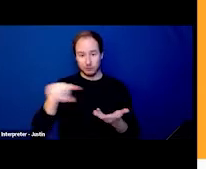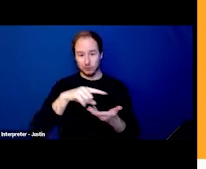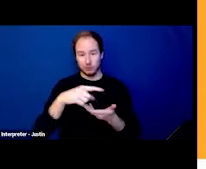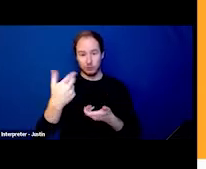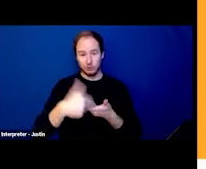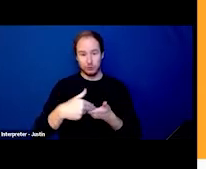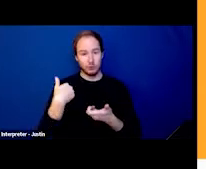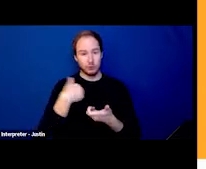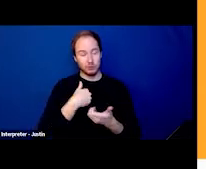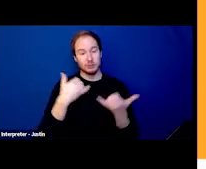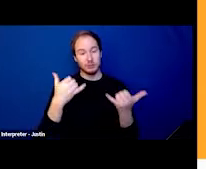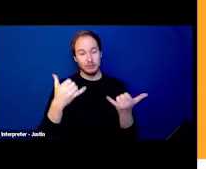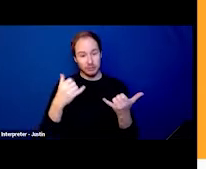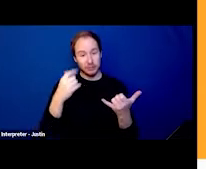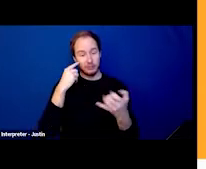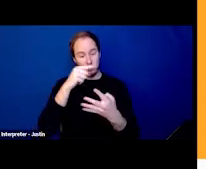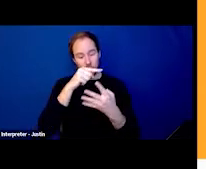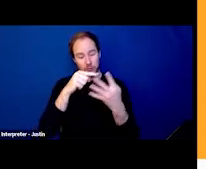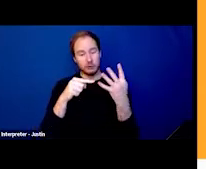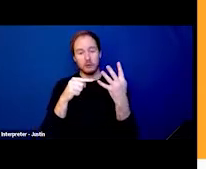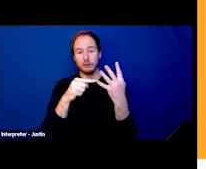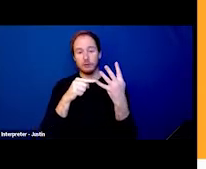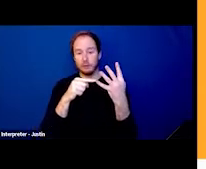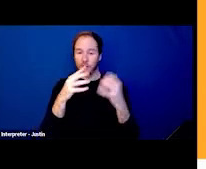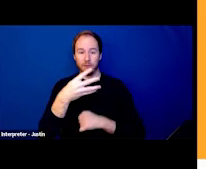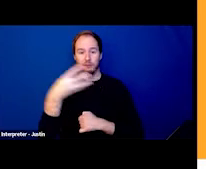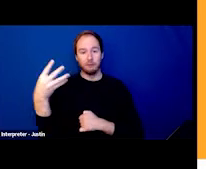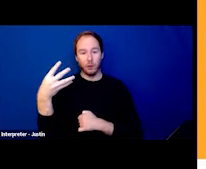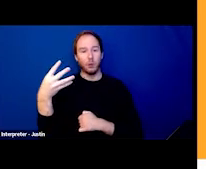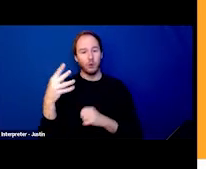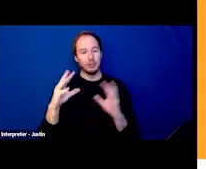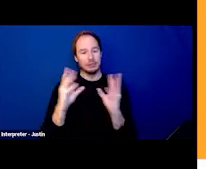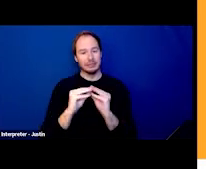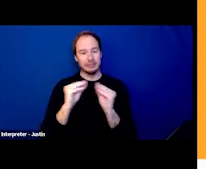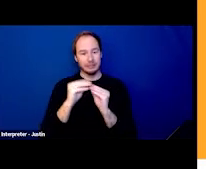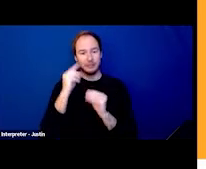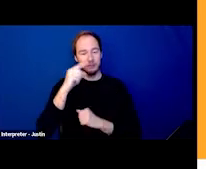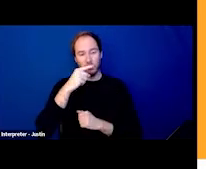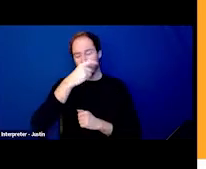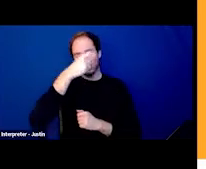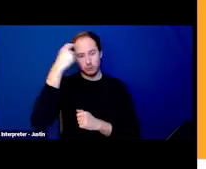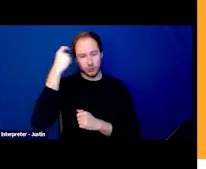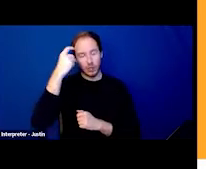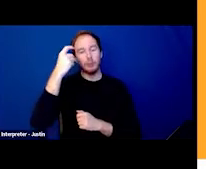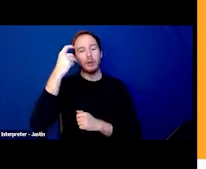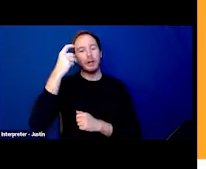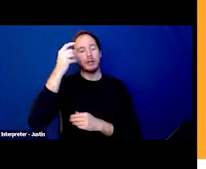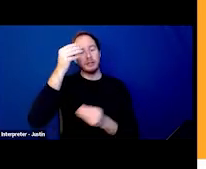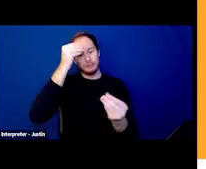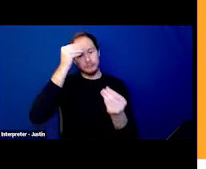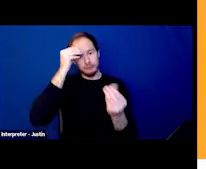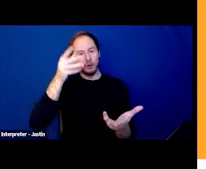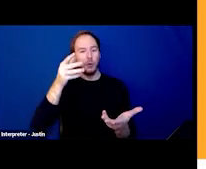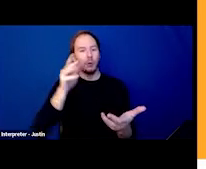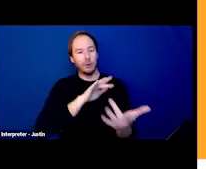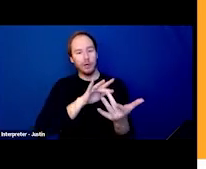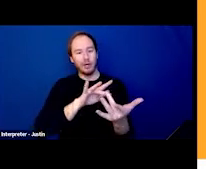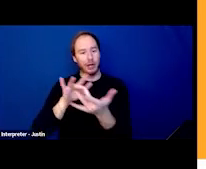for our fourth and final session of the Trauma-Informed Outreach and Engagement Learning Community. My name's Jen Elder.